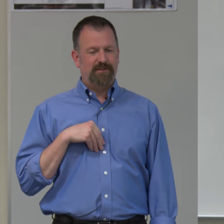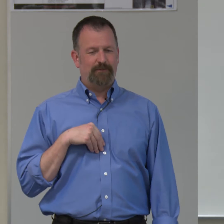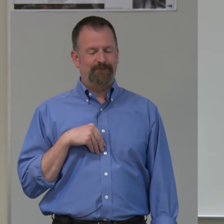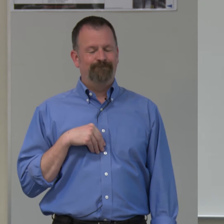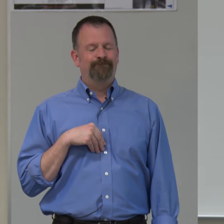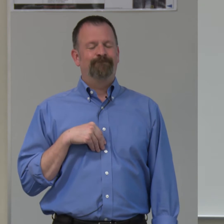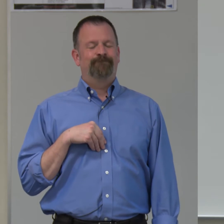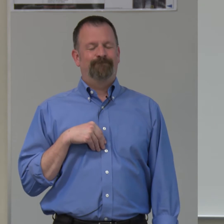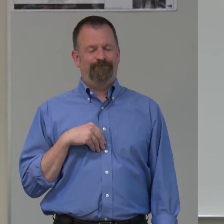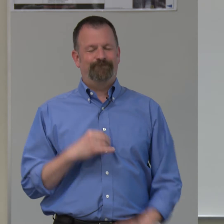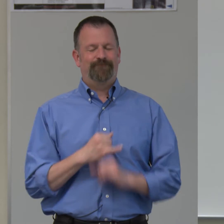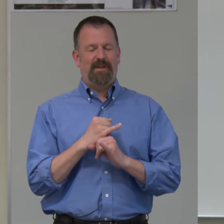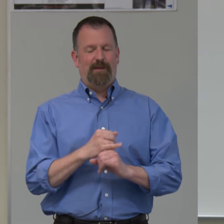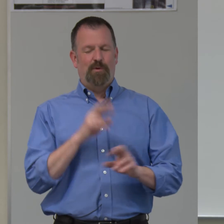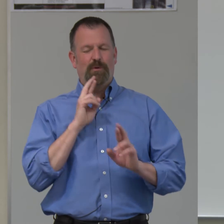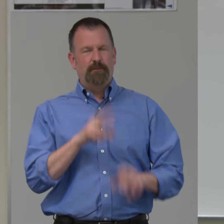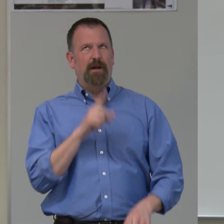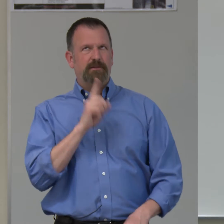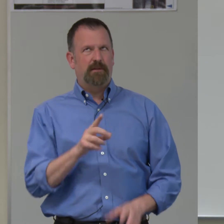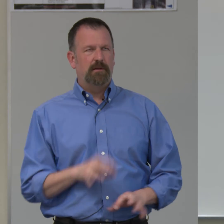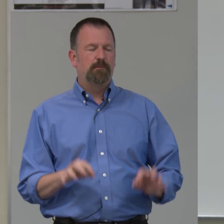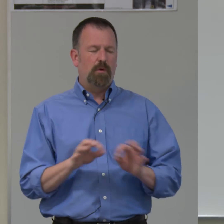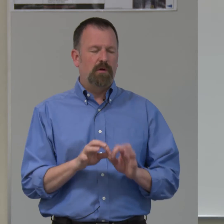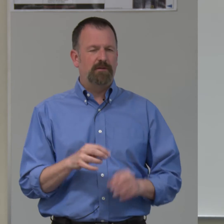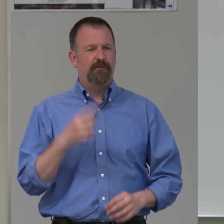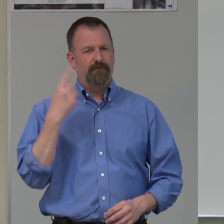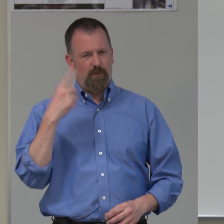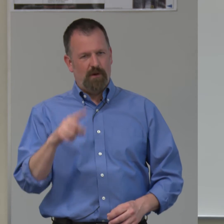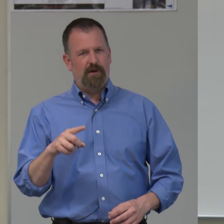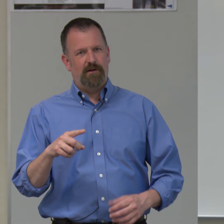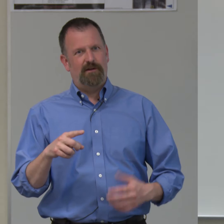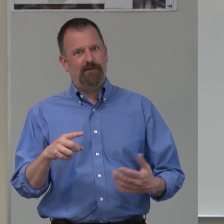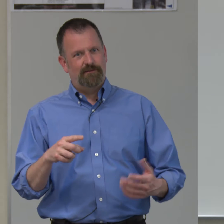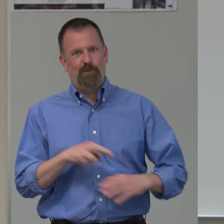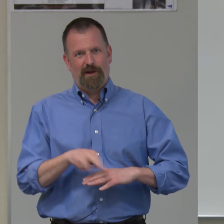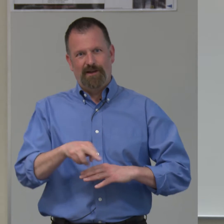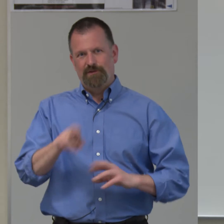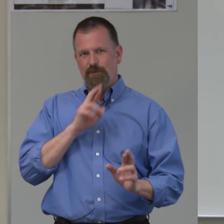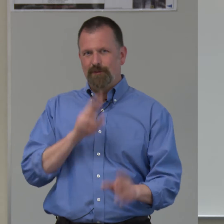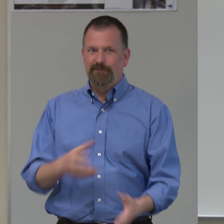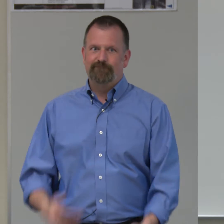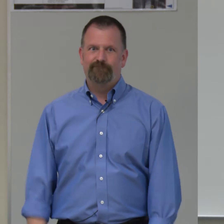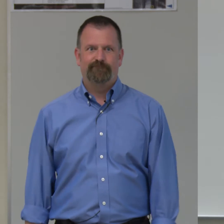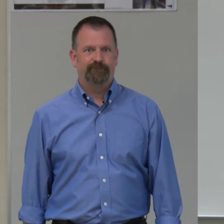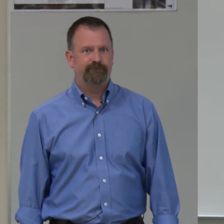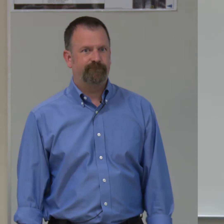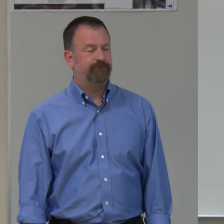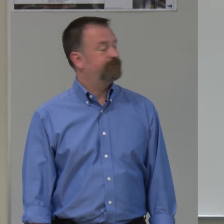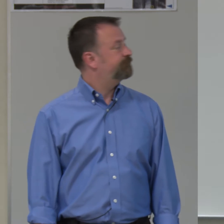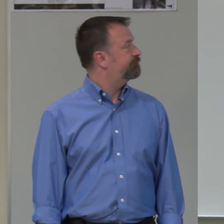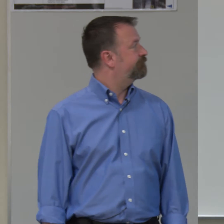that immune response is pretty important for the response to radiation,